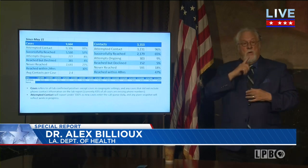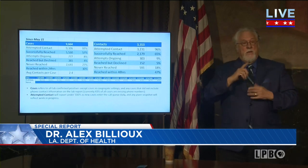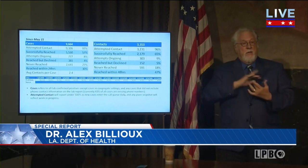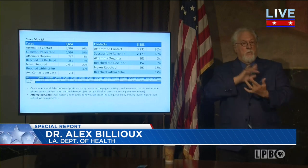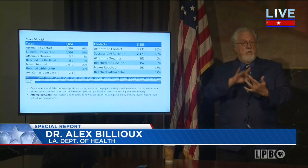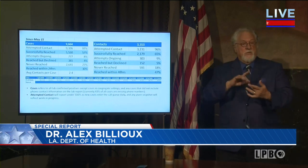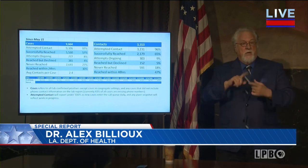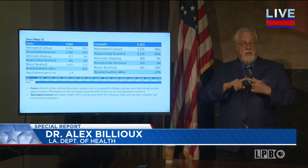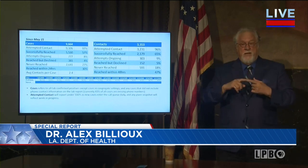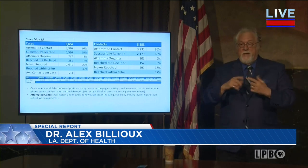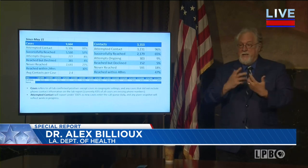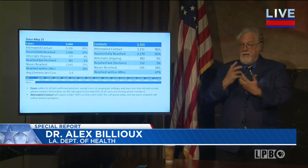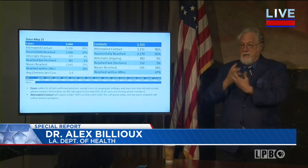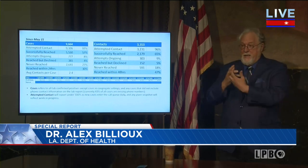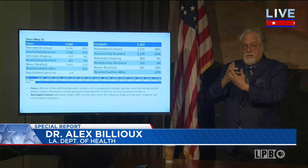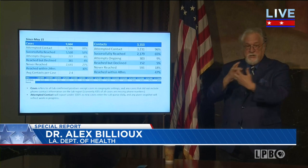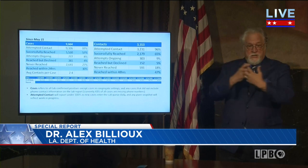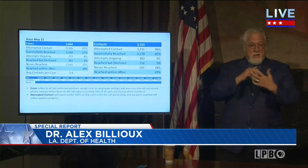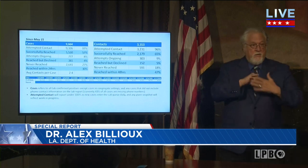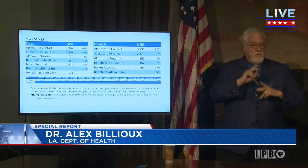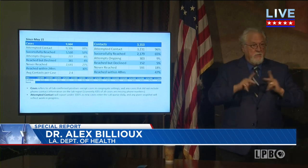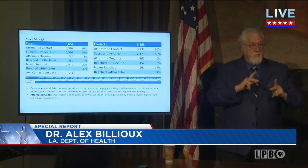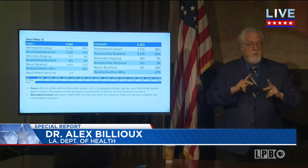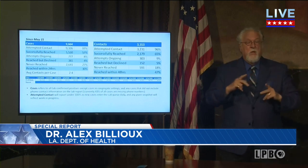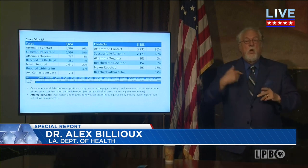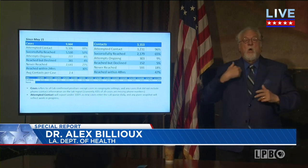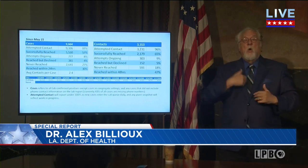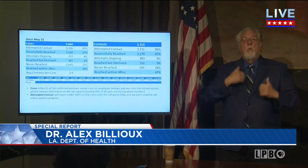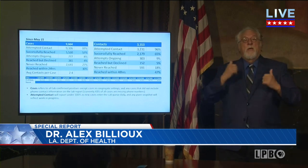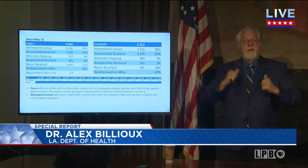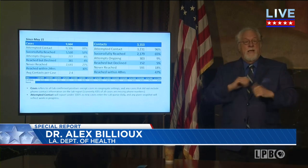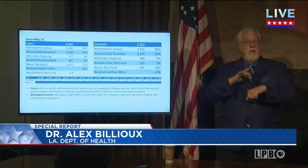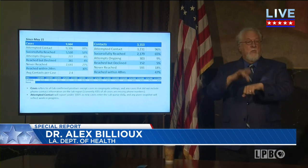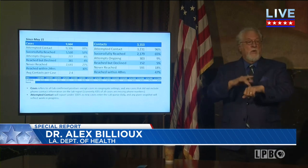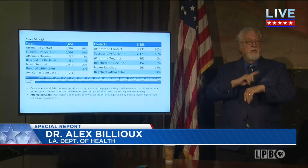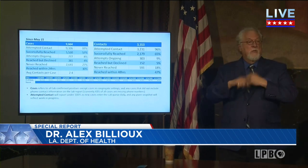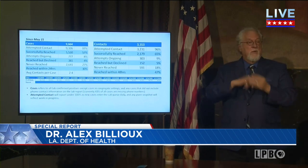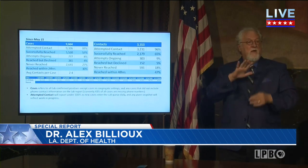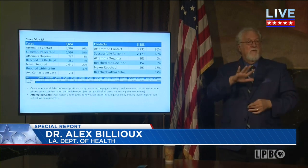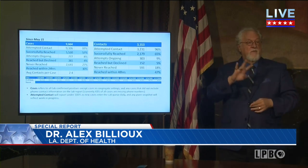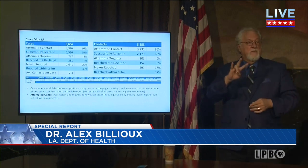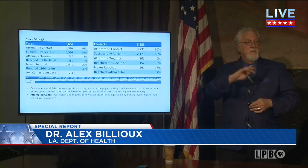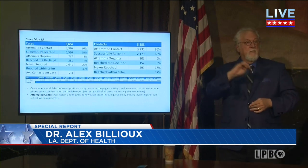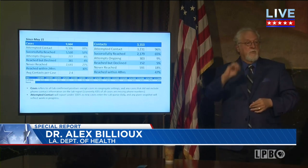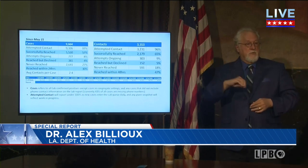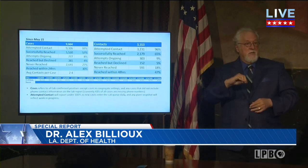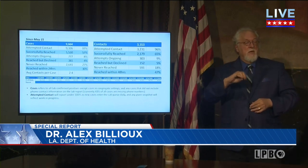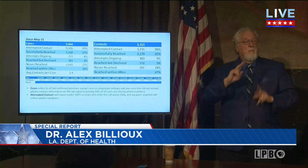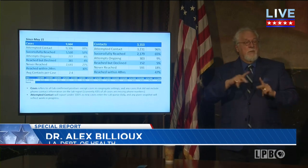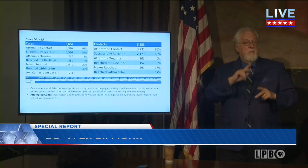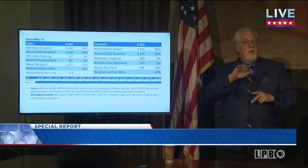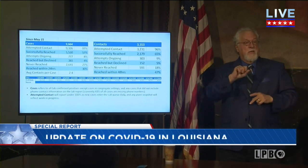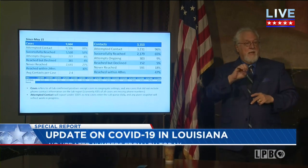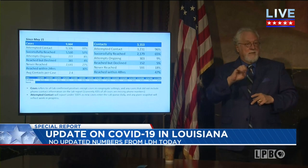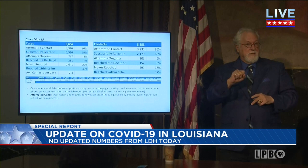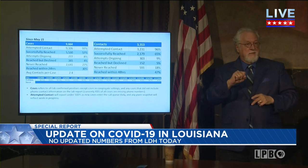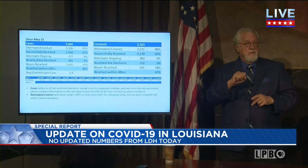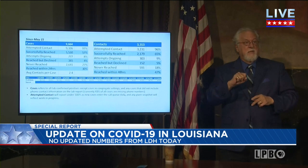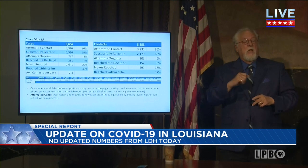INFORMATION FOR, WE'RE ABLE TO ATTEMPT CONTACT ON 97% OF THEM. AND REALLY REACHING OUTLET AND ENGAGING THE MAJORITY OF THOSE